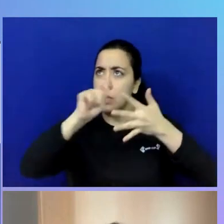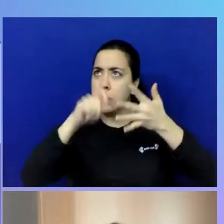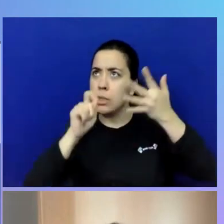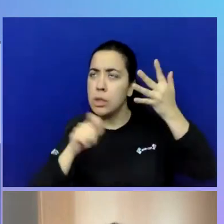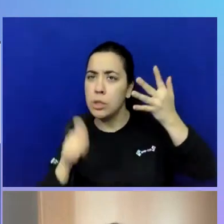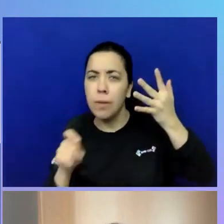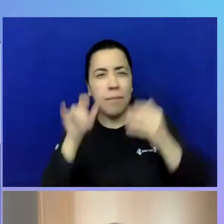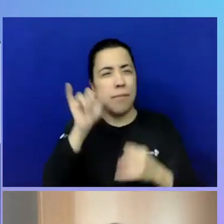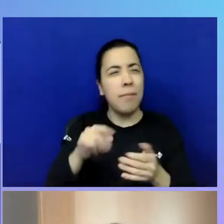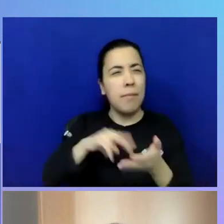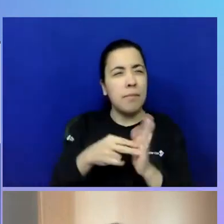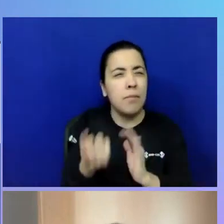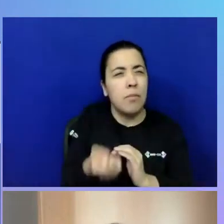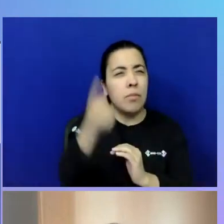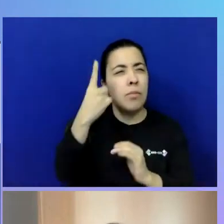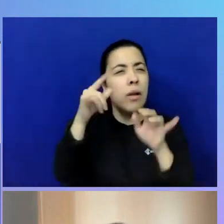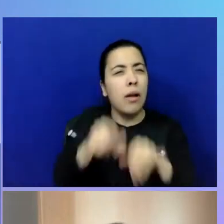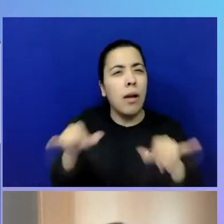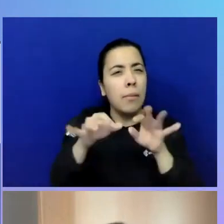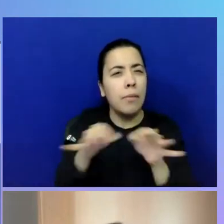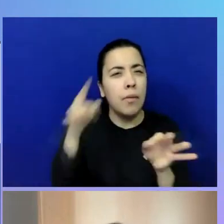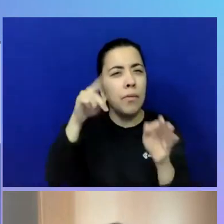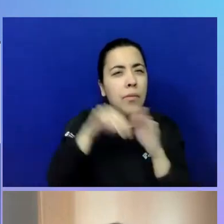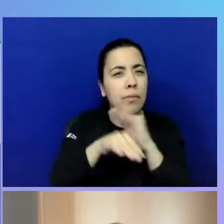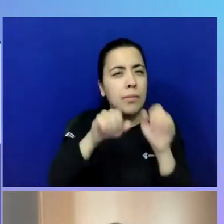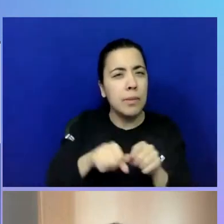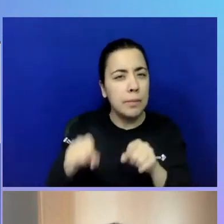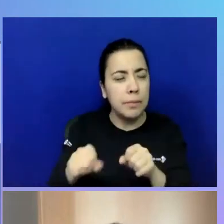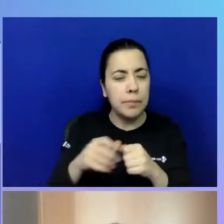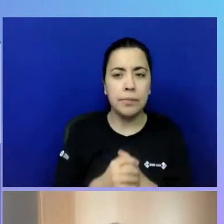part of the learning and growing, we recognized the